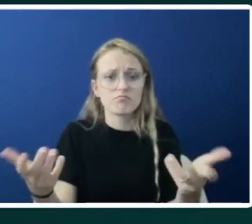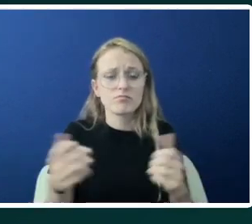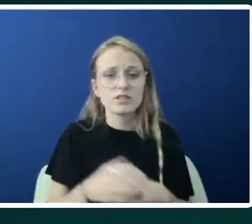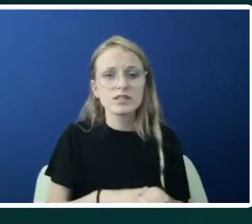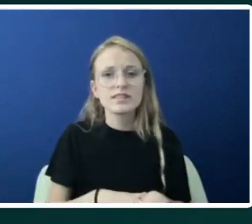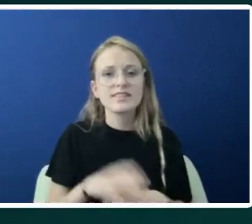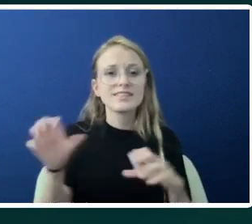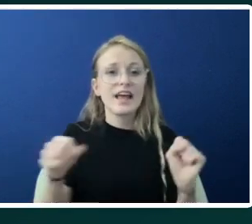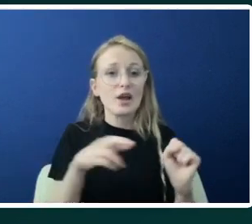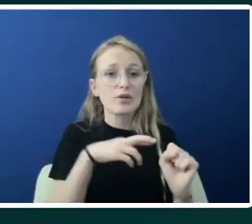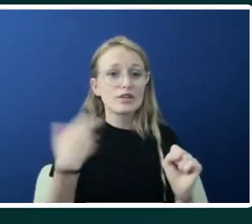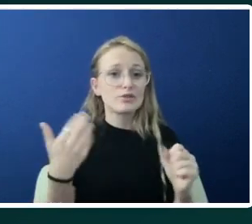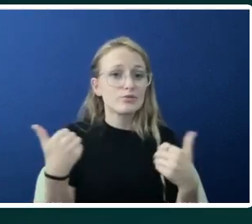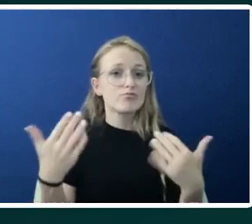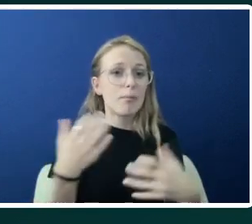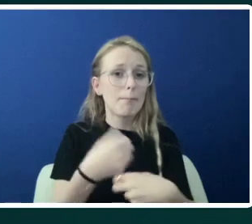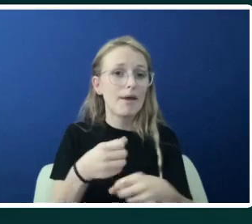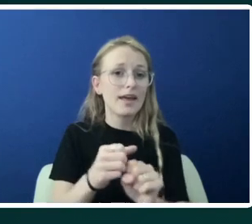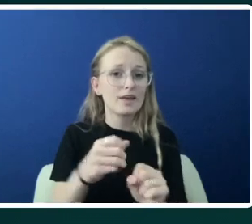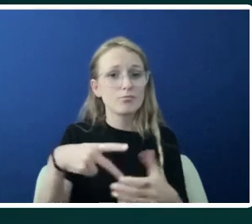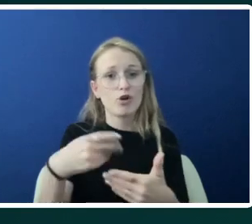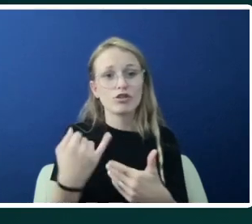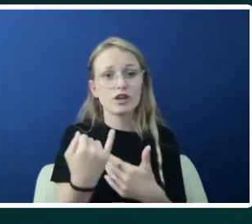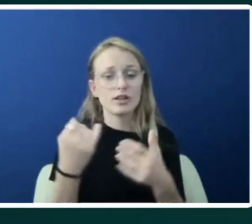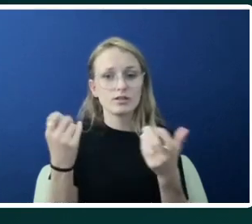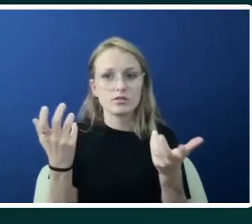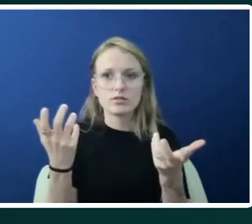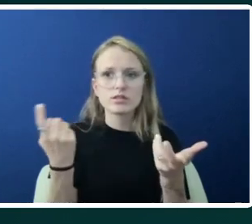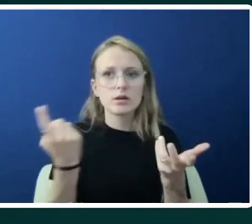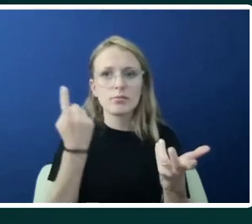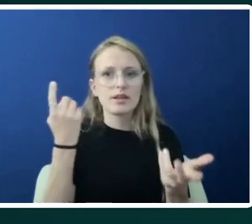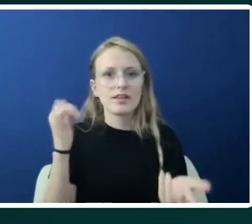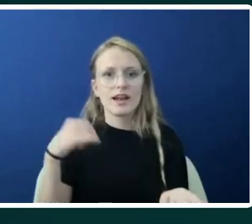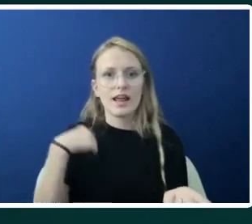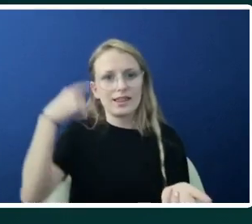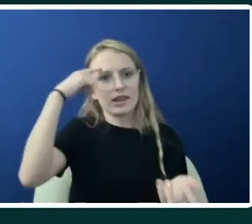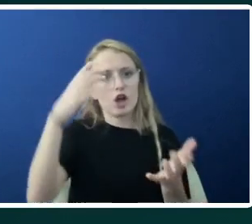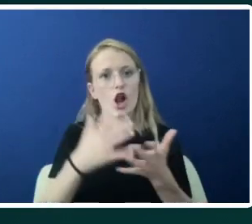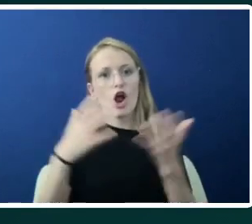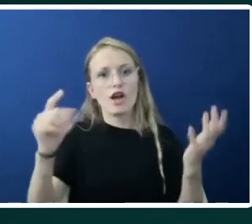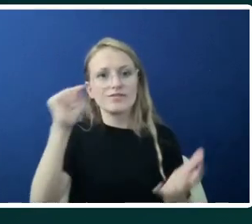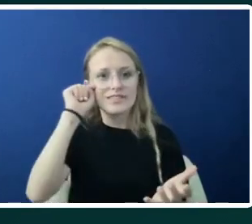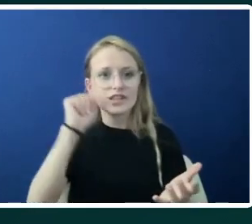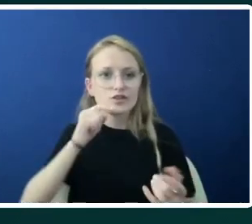project is something I think that a lot of teenagers struggle with. You know, if again,